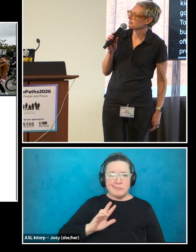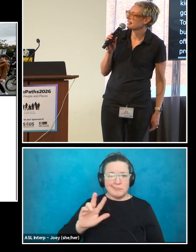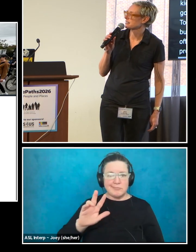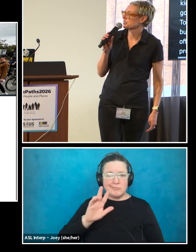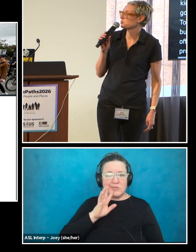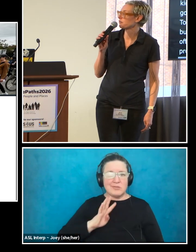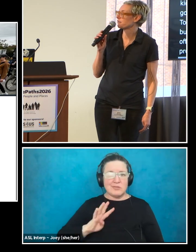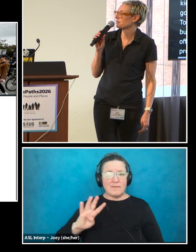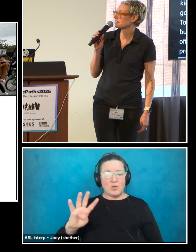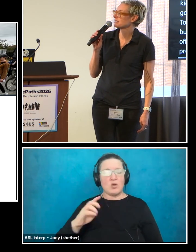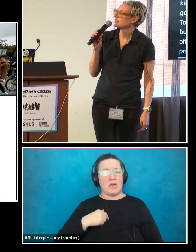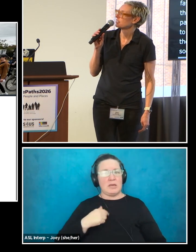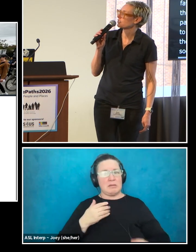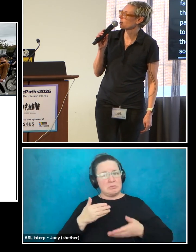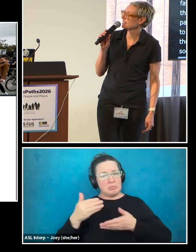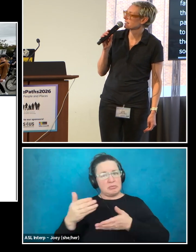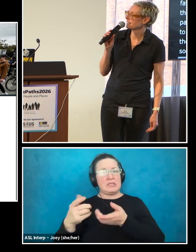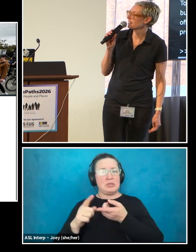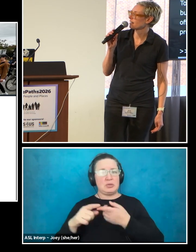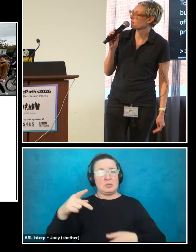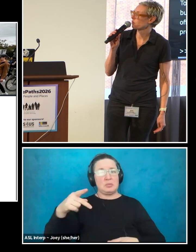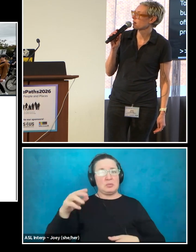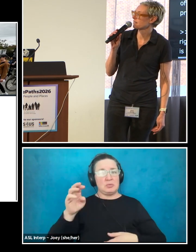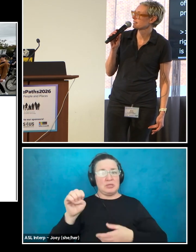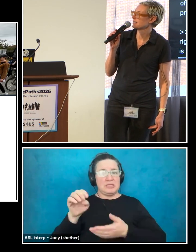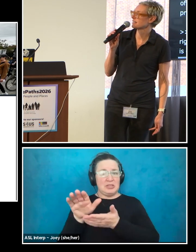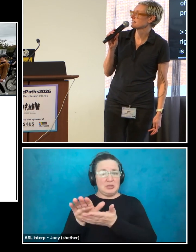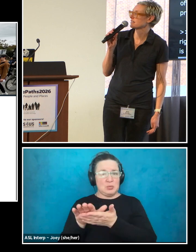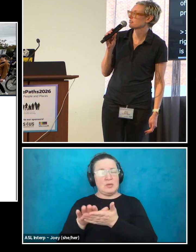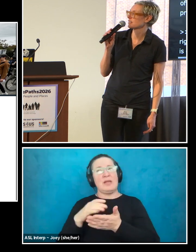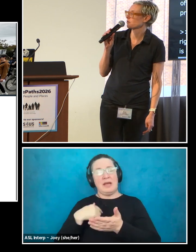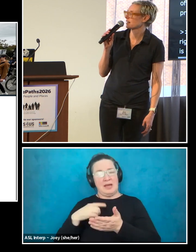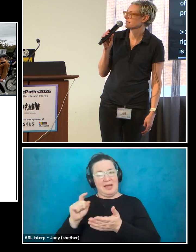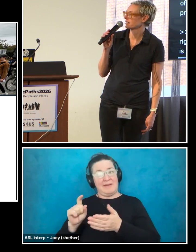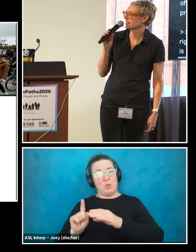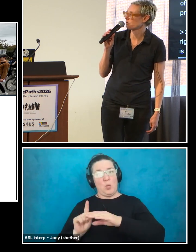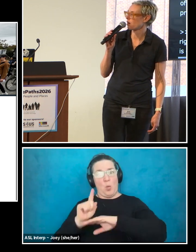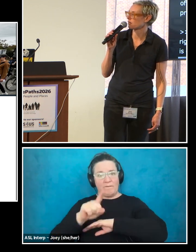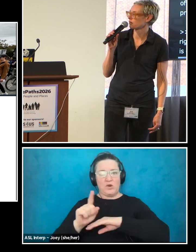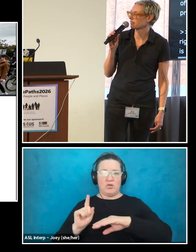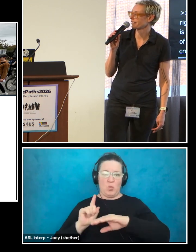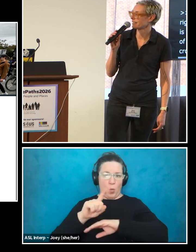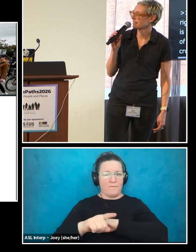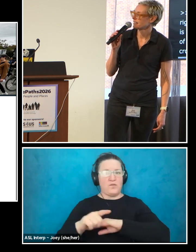the right is a group of folks crossing um one of these these crosswalks in a in a walk roll event